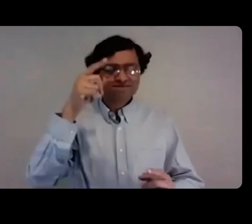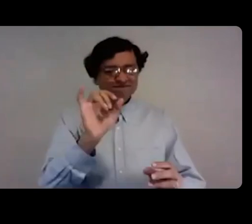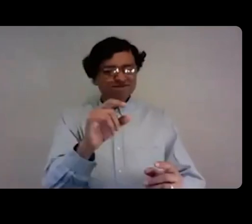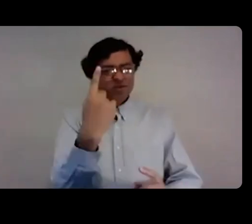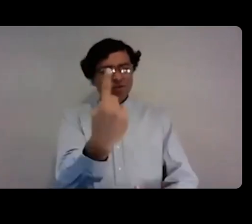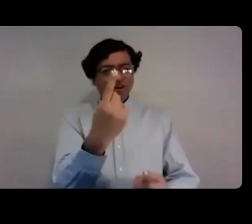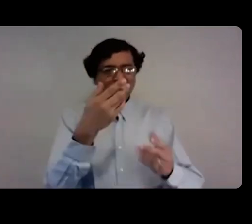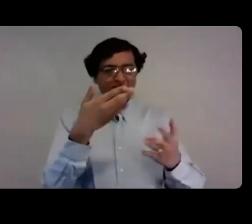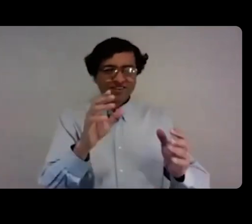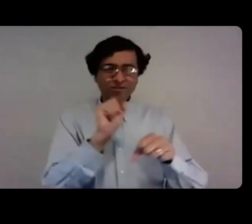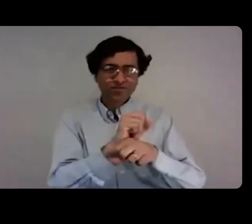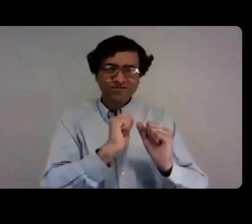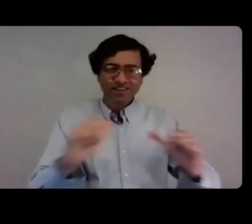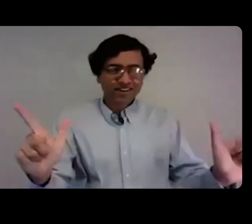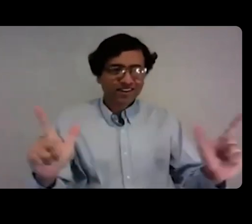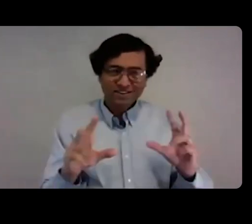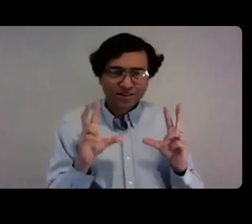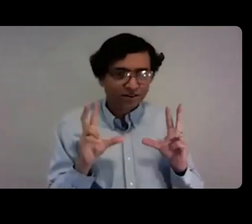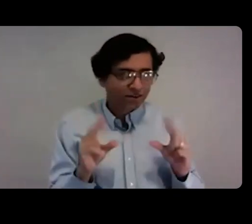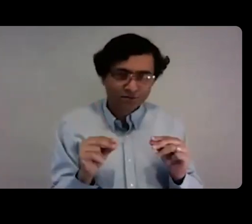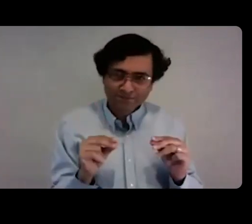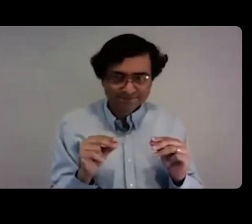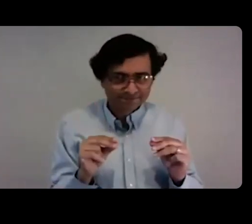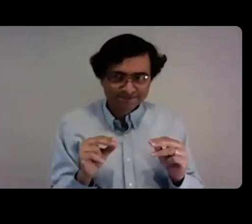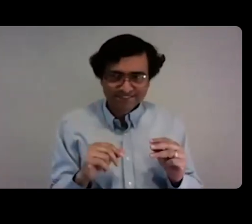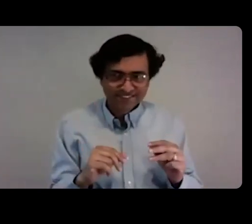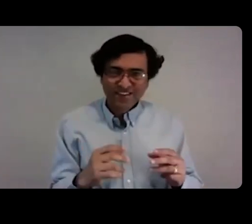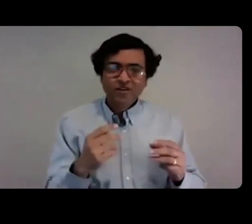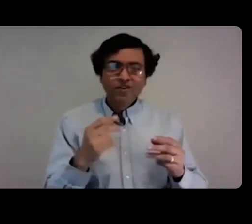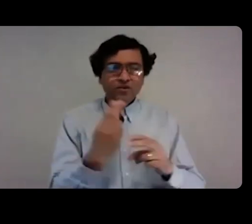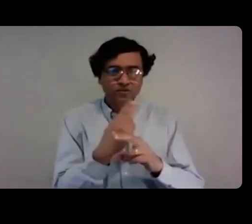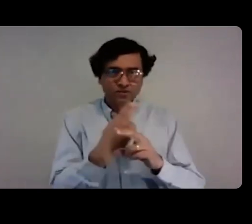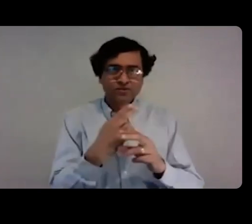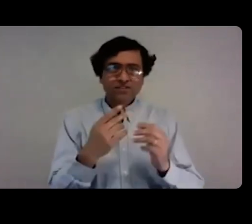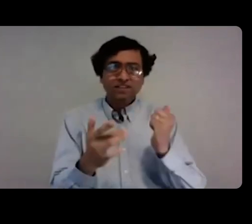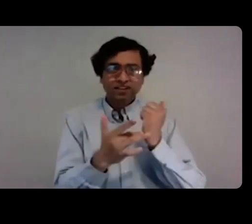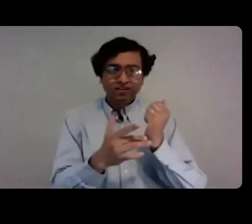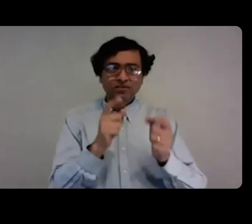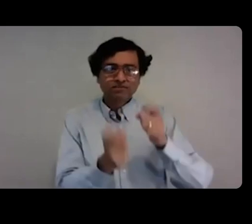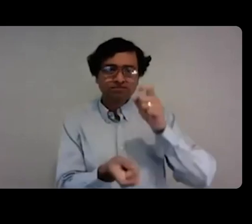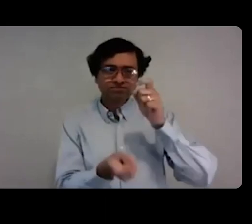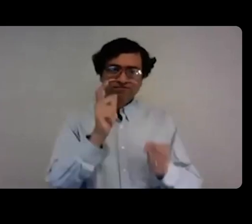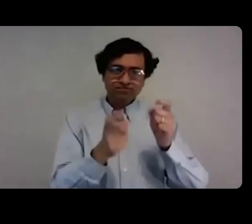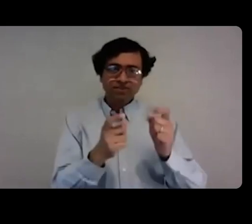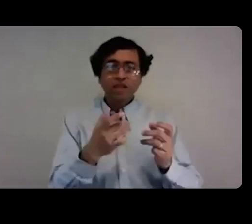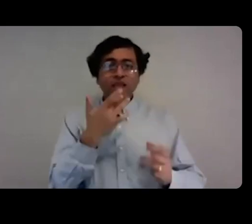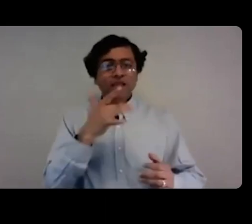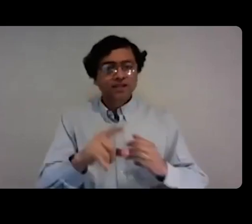Unfortunately, many hearing people think they can put in one accommodation and all the needs will be met, but it's not true.